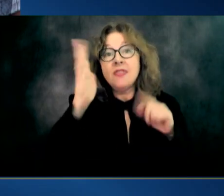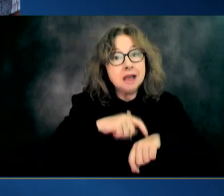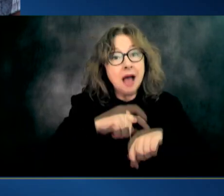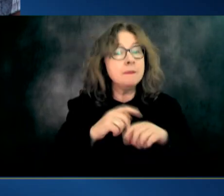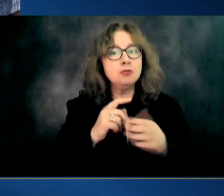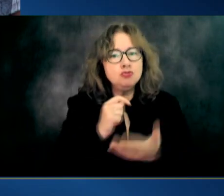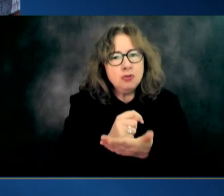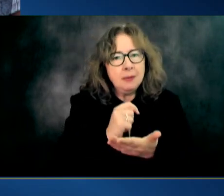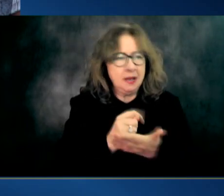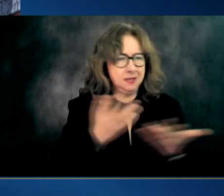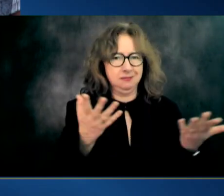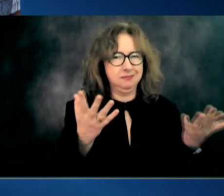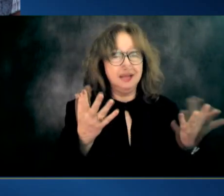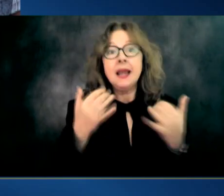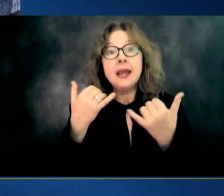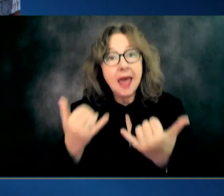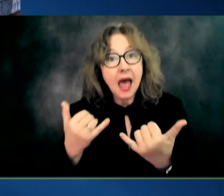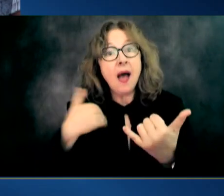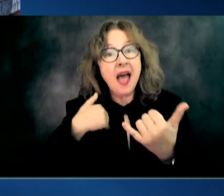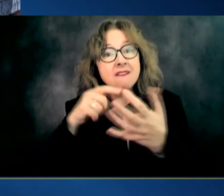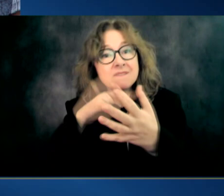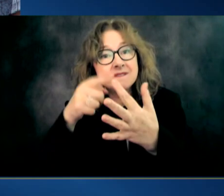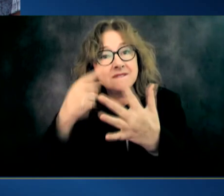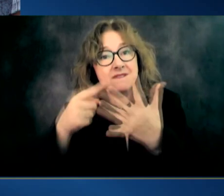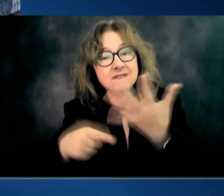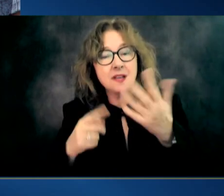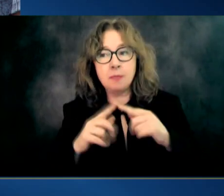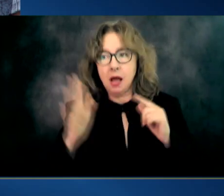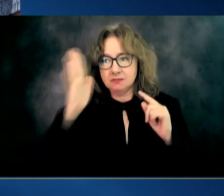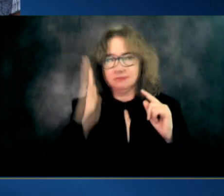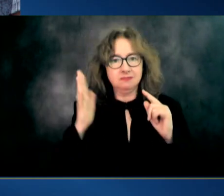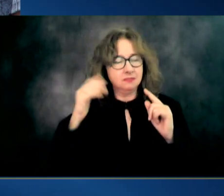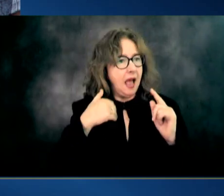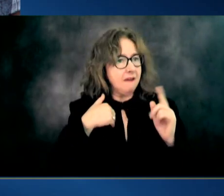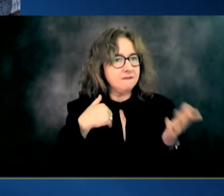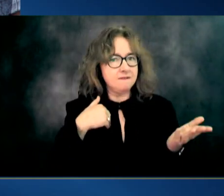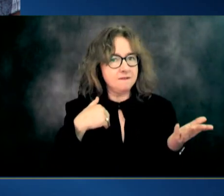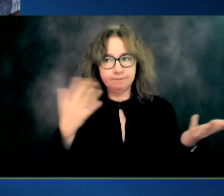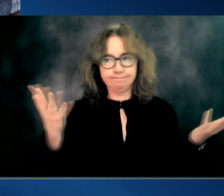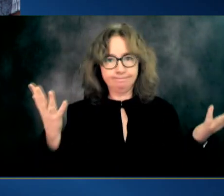I didn't know that they were -- if they were available back then. And so,